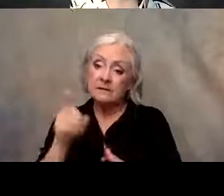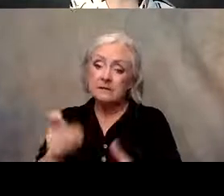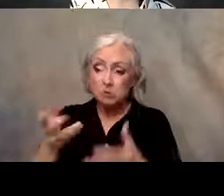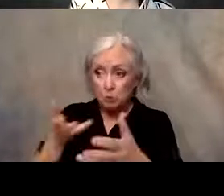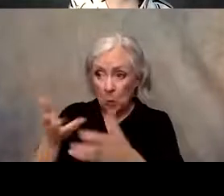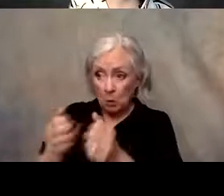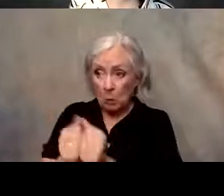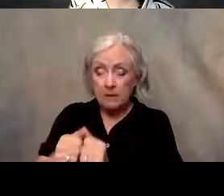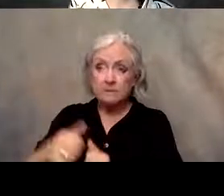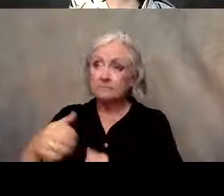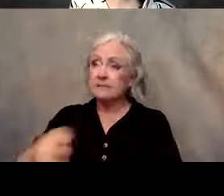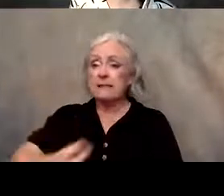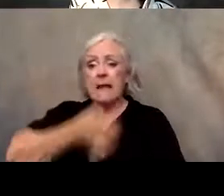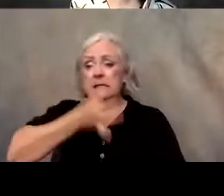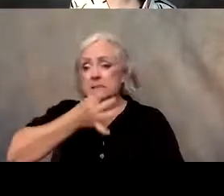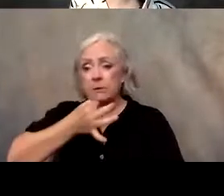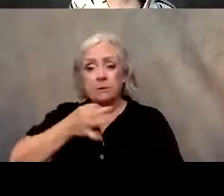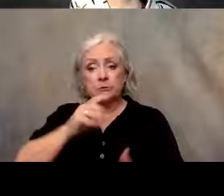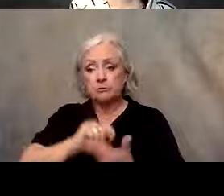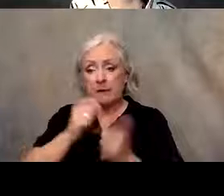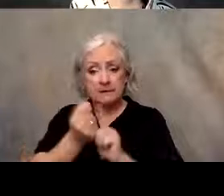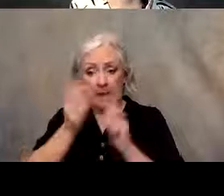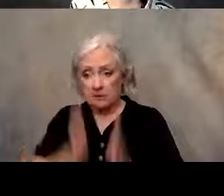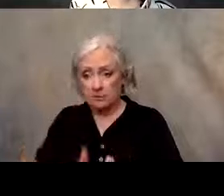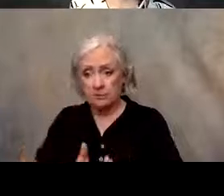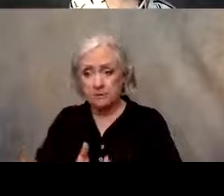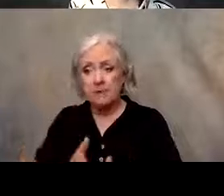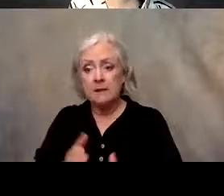that work in this area, as well as having more time for the project